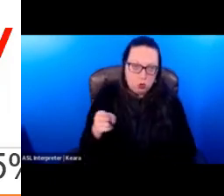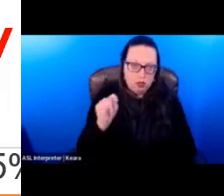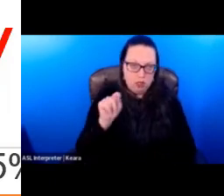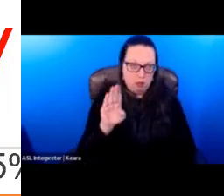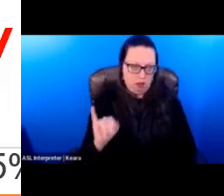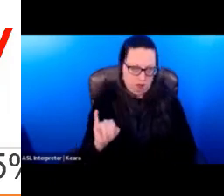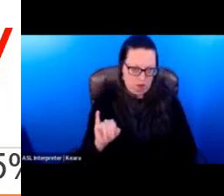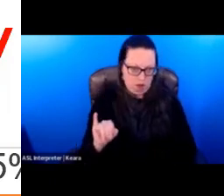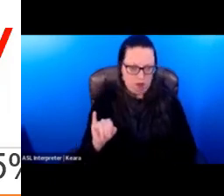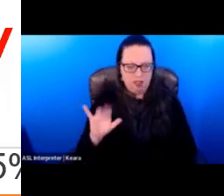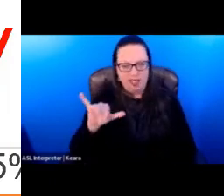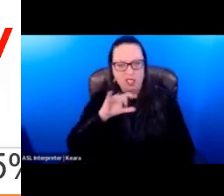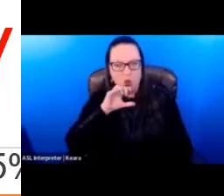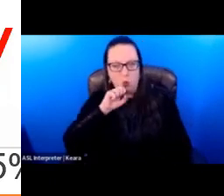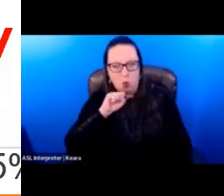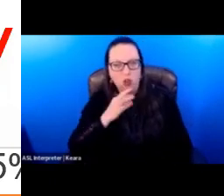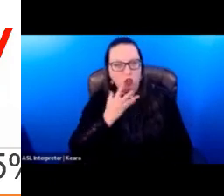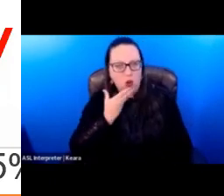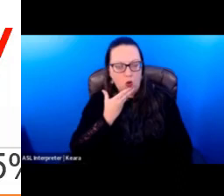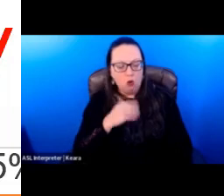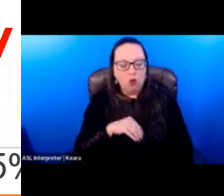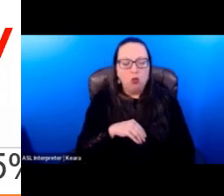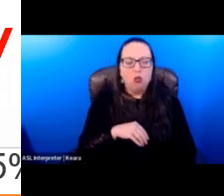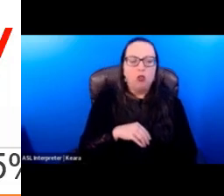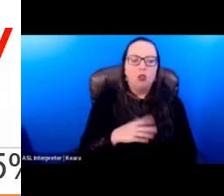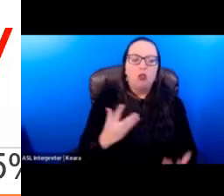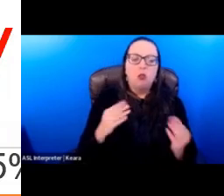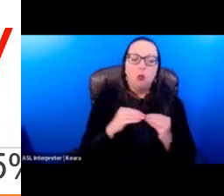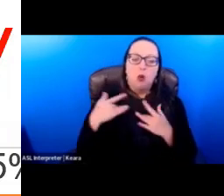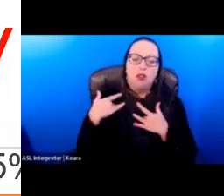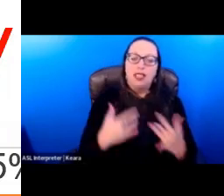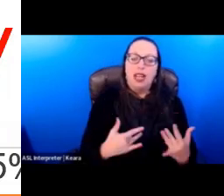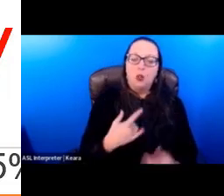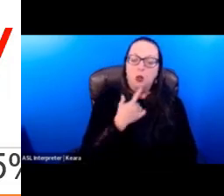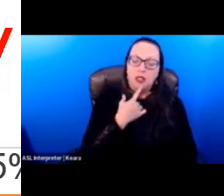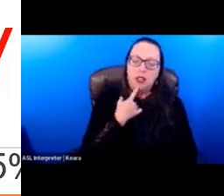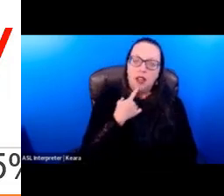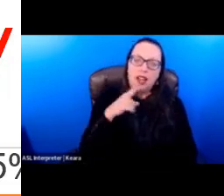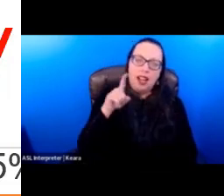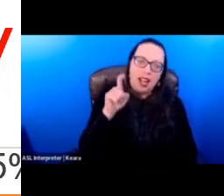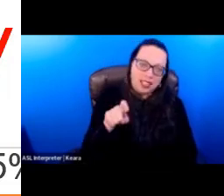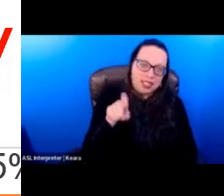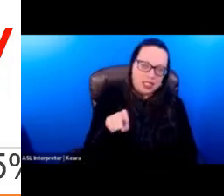kind of orangish bars were more likely to endorse the specific need than those with no TBI